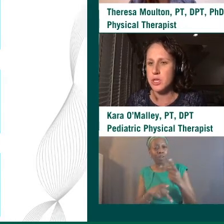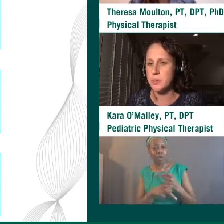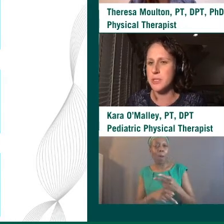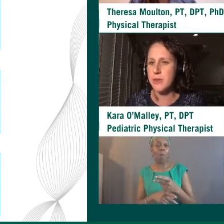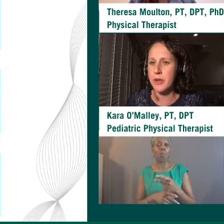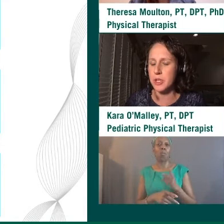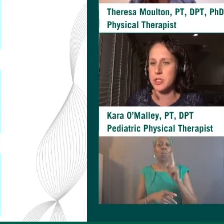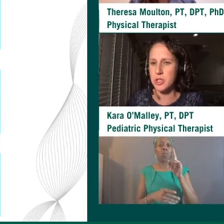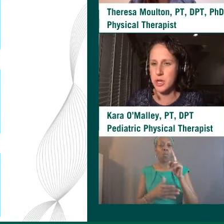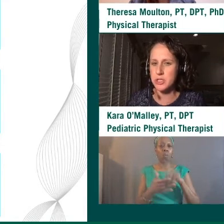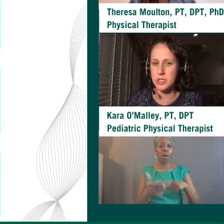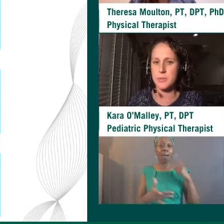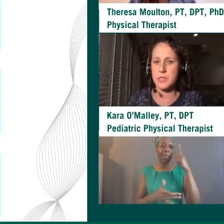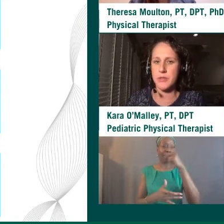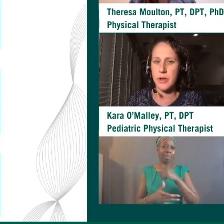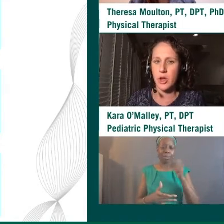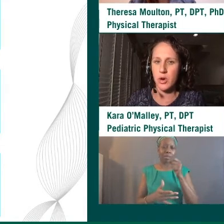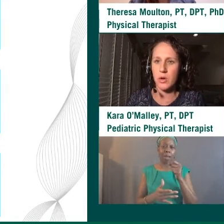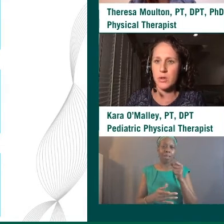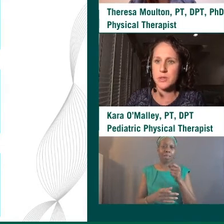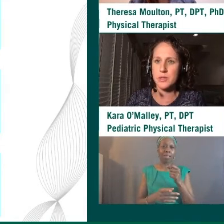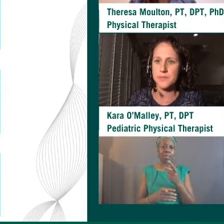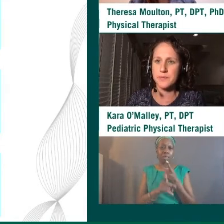Is specifically to address your specific goals.